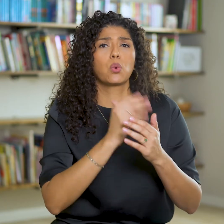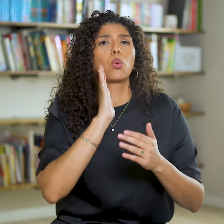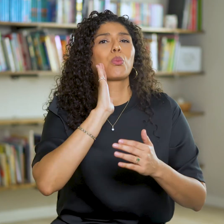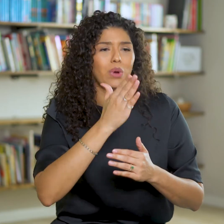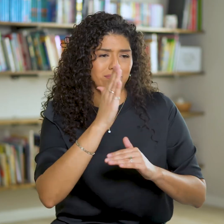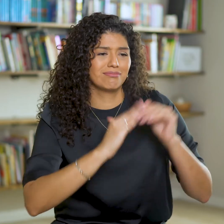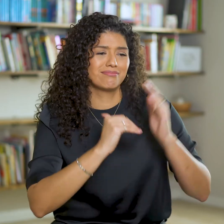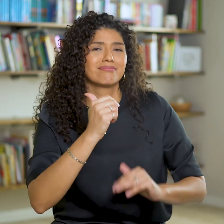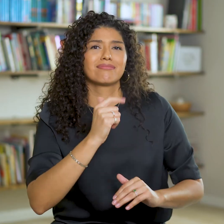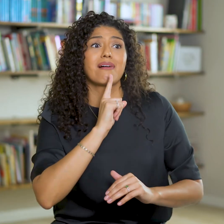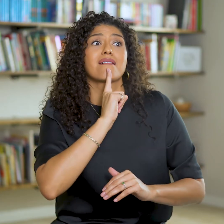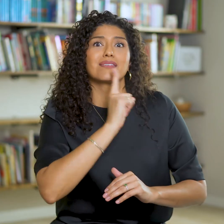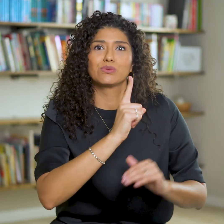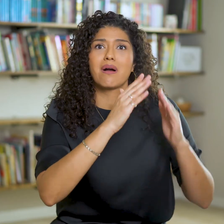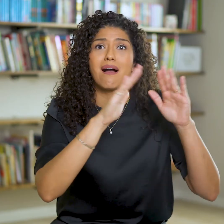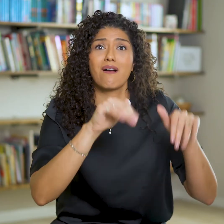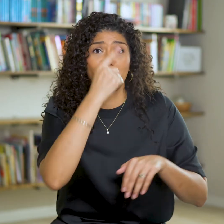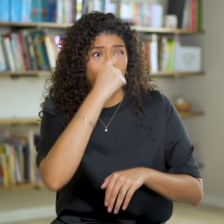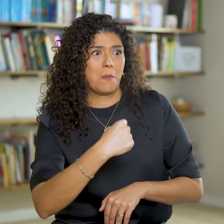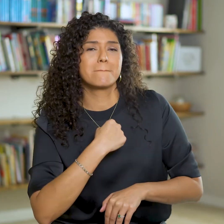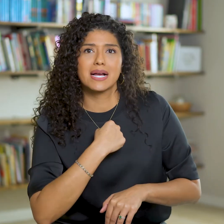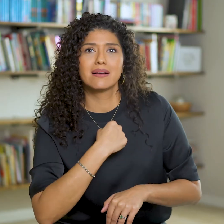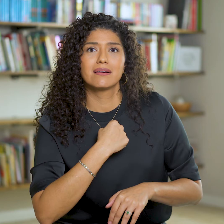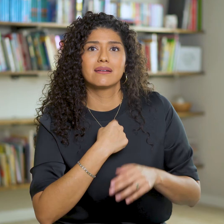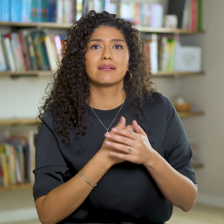will build an actual house for Me.”